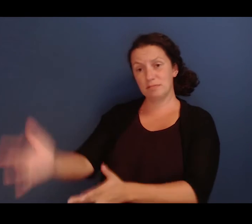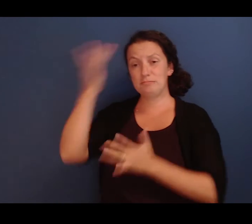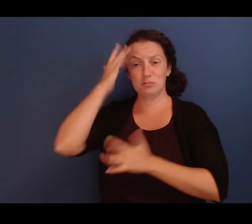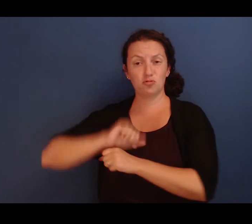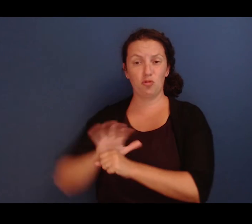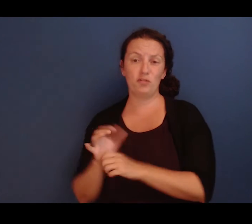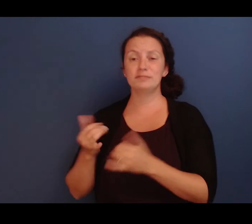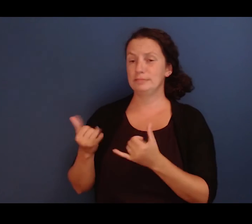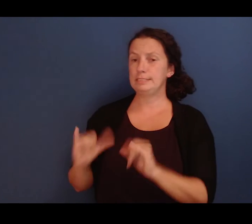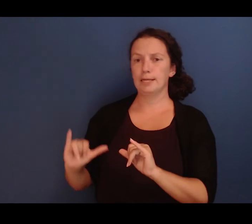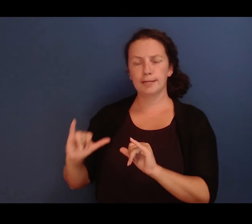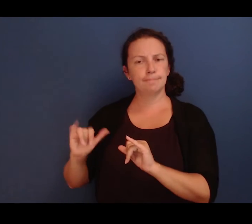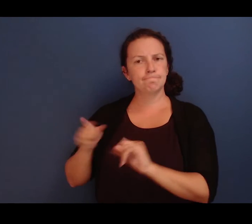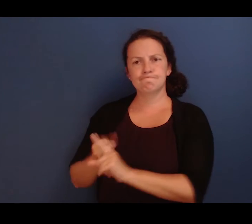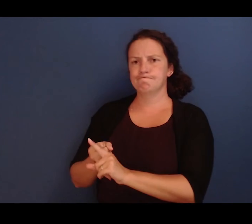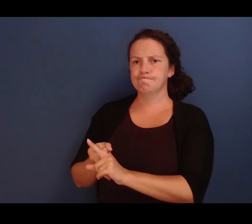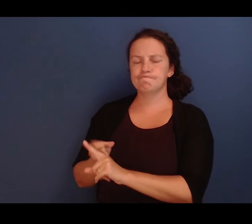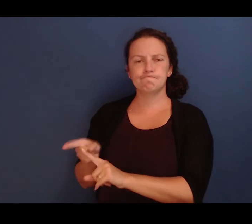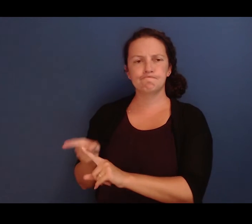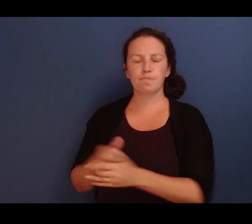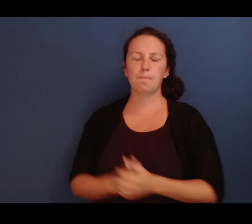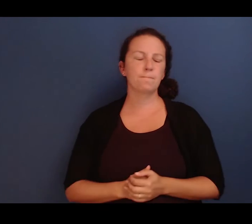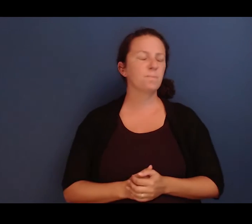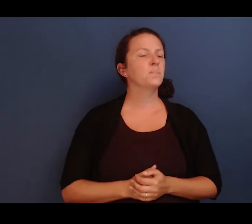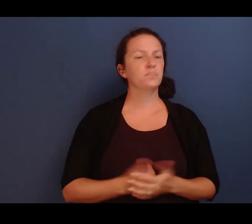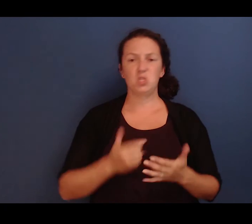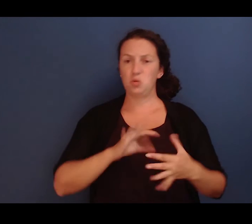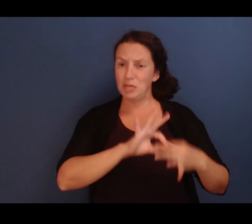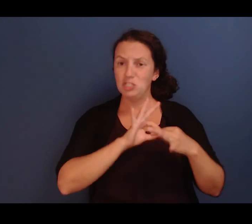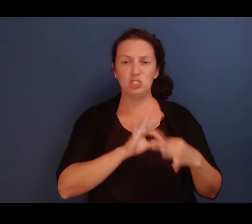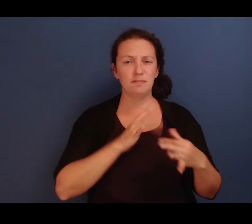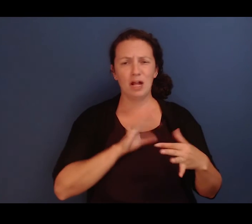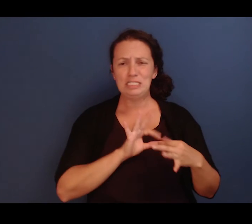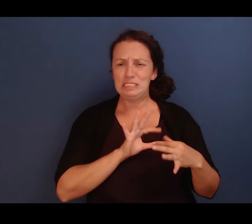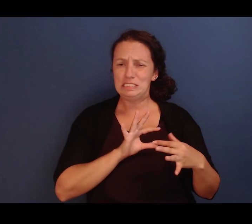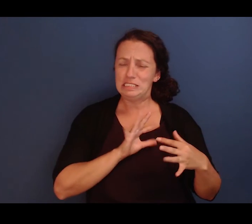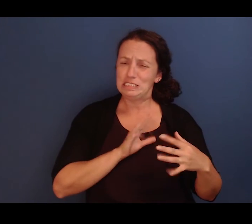disease. Our relationships with our families and friends are stretched thin and our entire